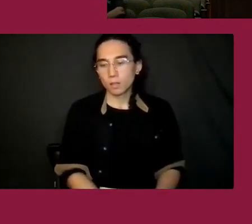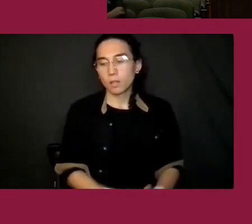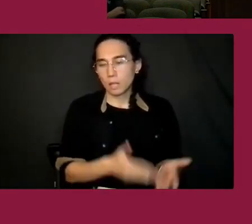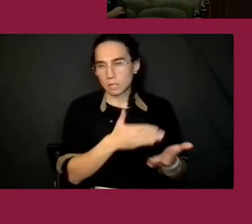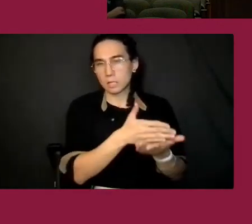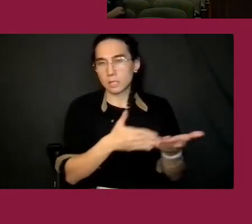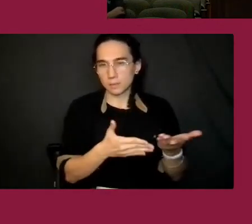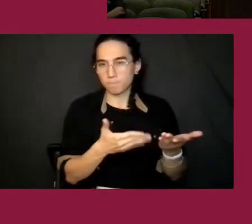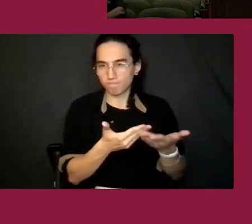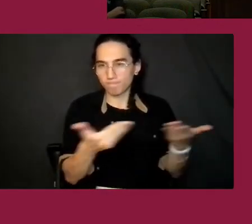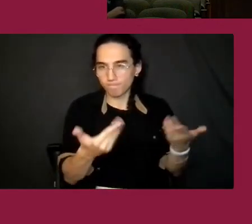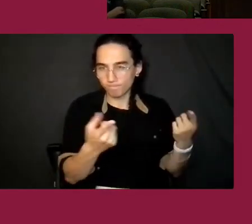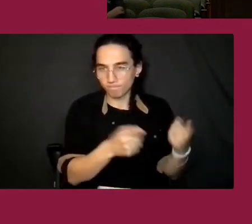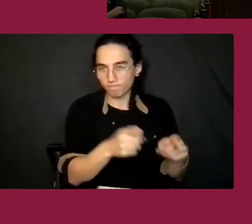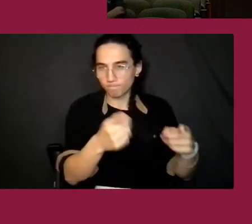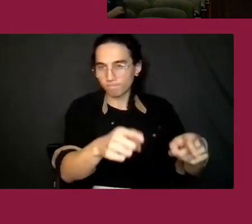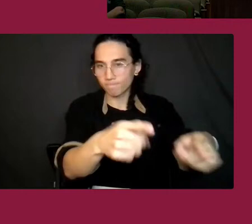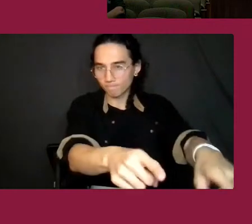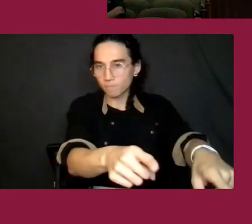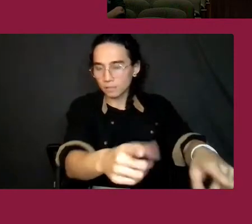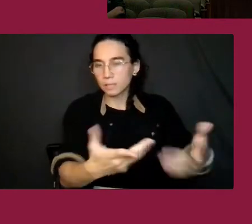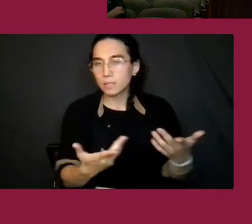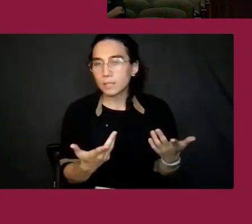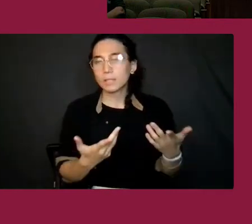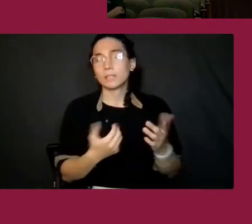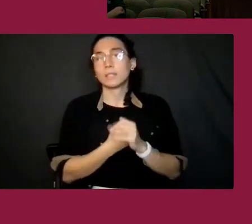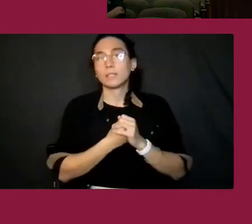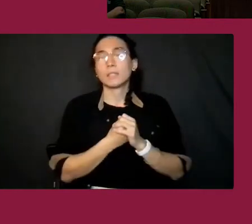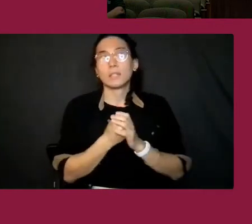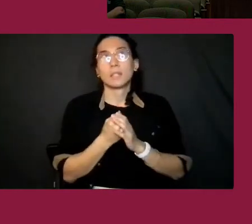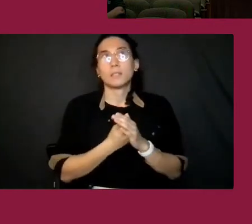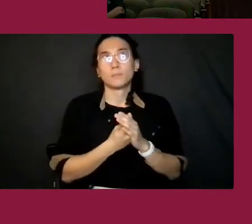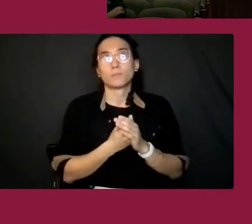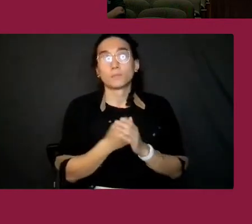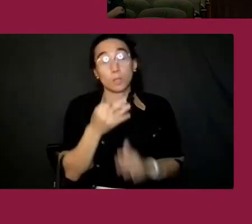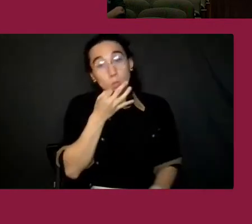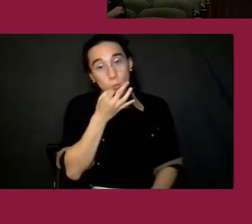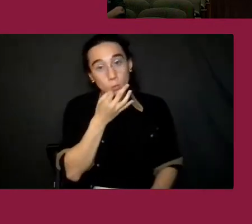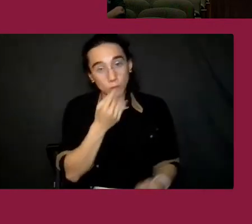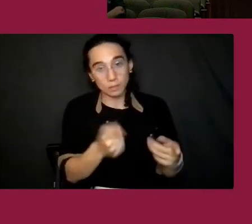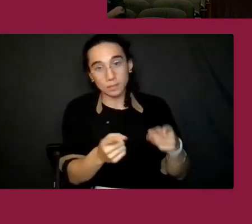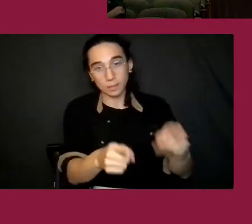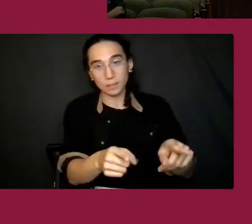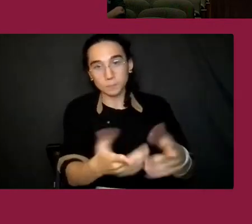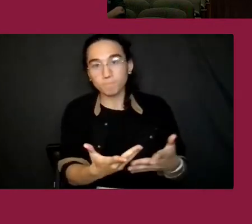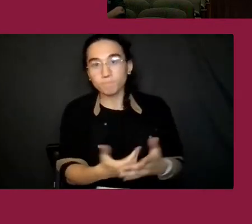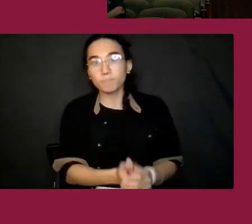A couple of events that are happening pretty soon for us, or that have happened